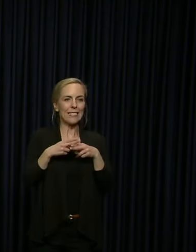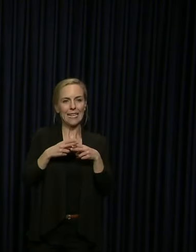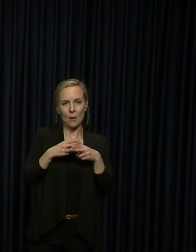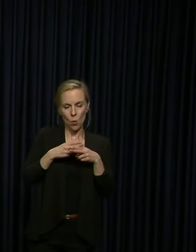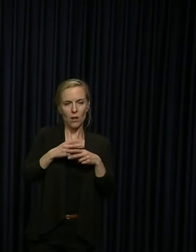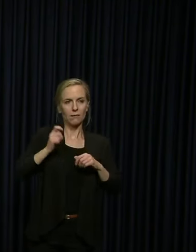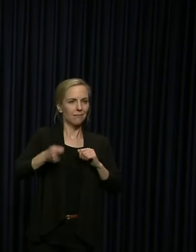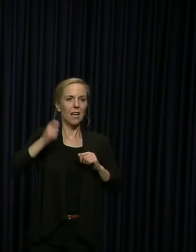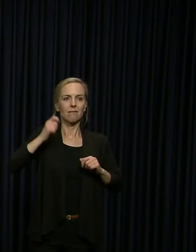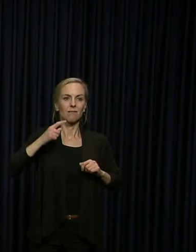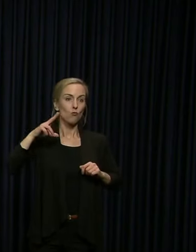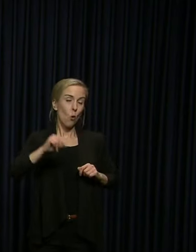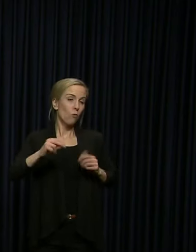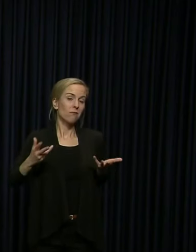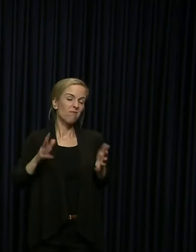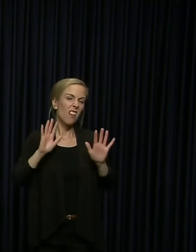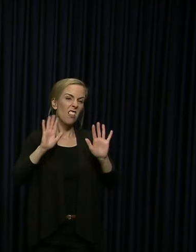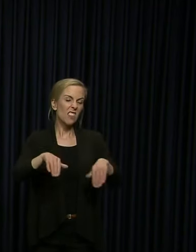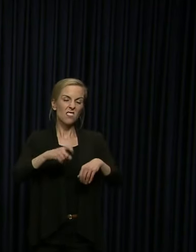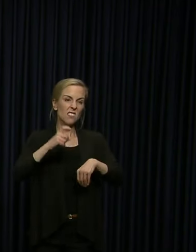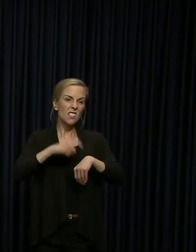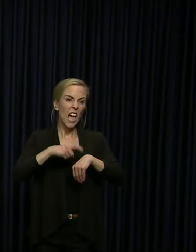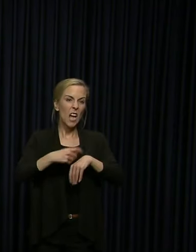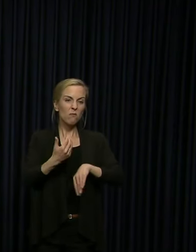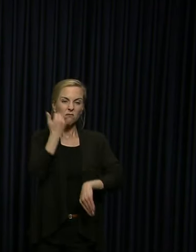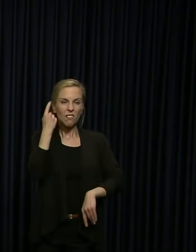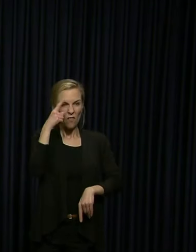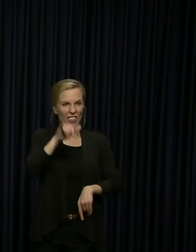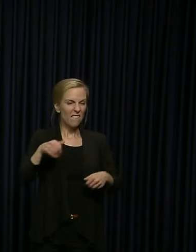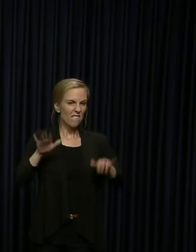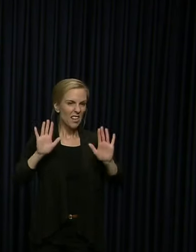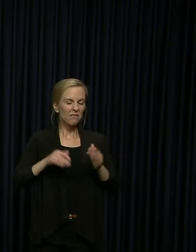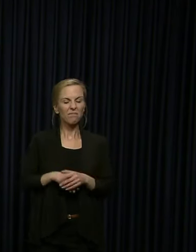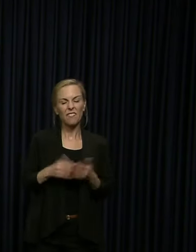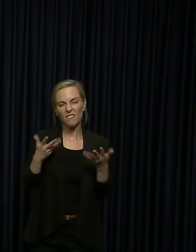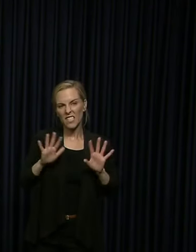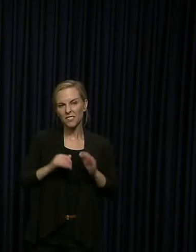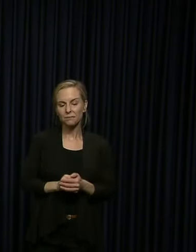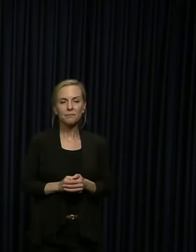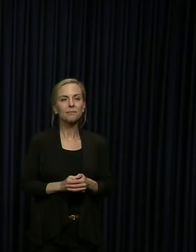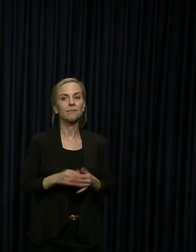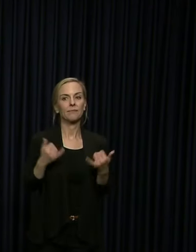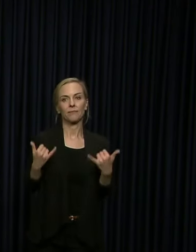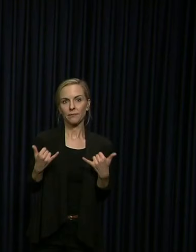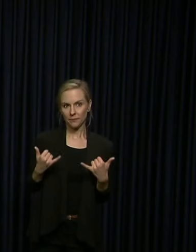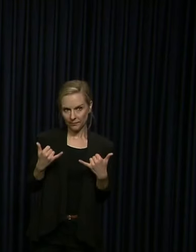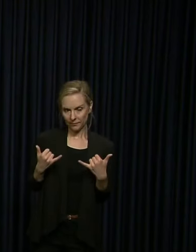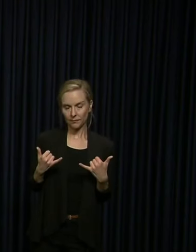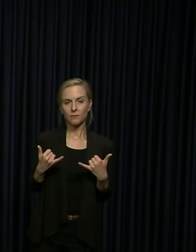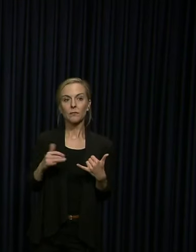PLACES OF BUSINESS UP GREEN PHONY. SO THAT THEIR FAMILIES CAN FEEL OUR COMPASSION.